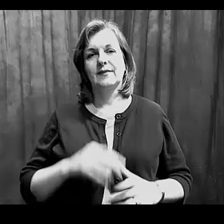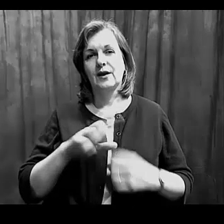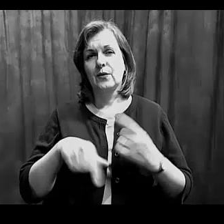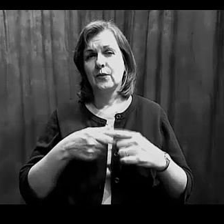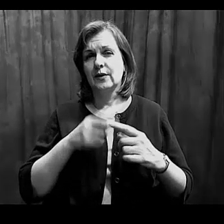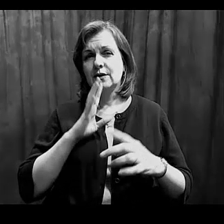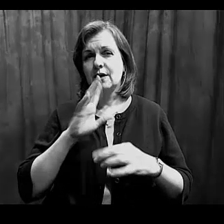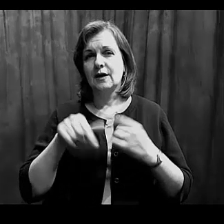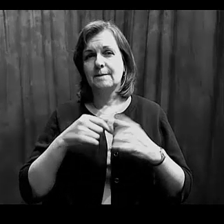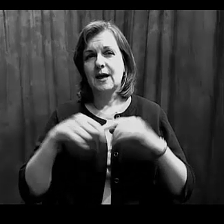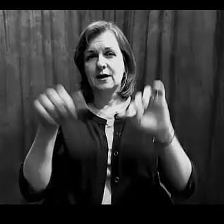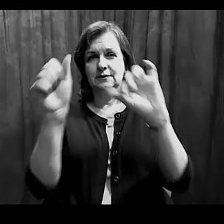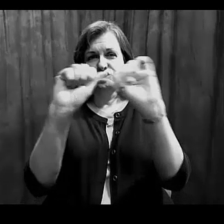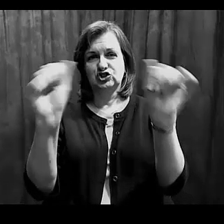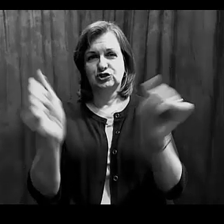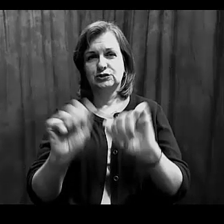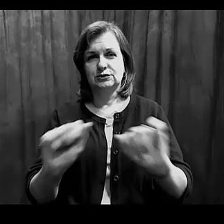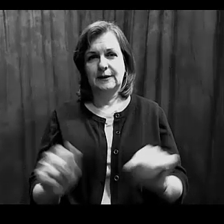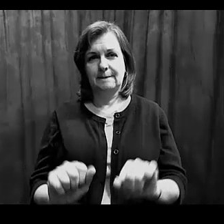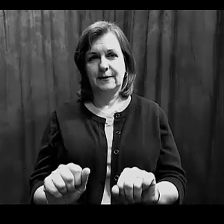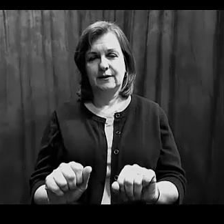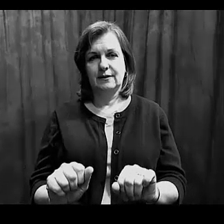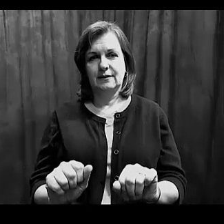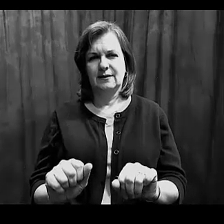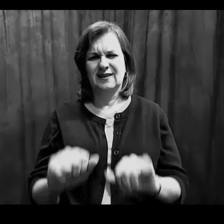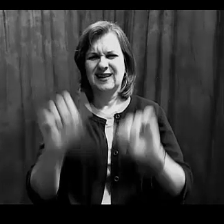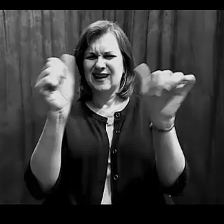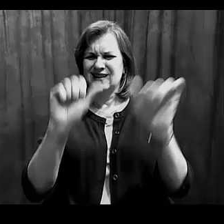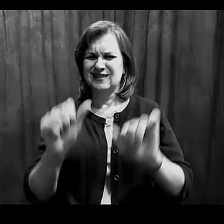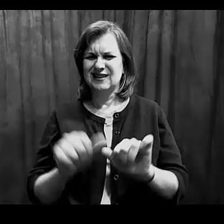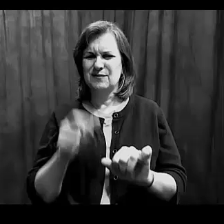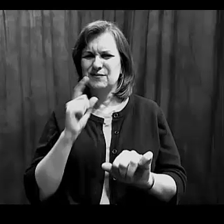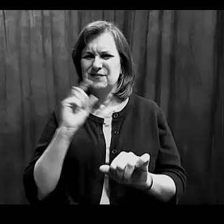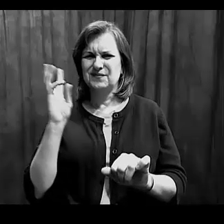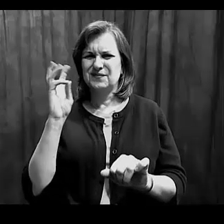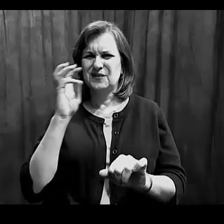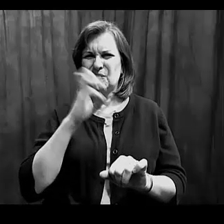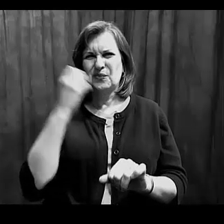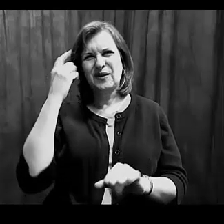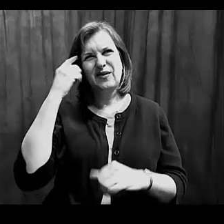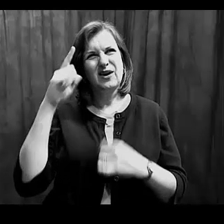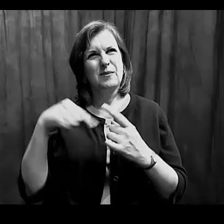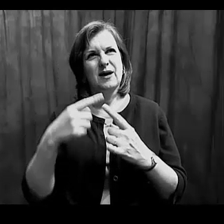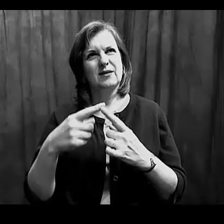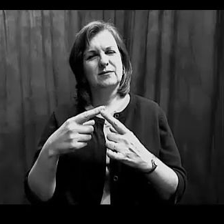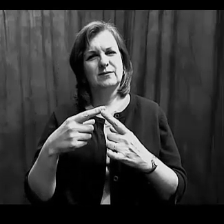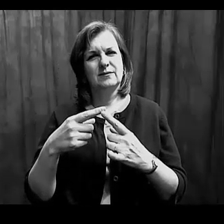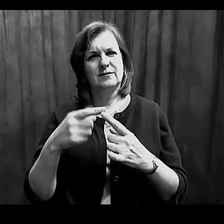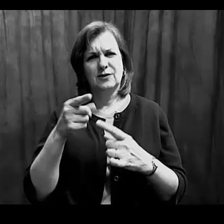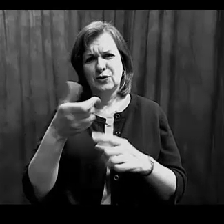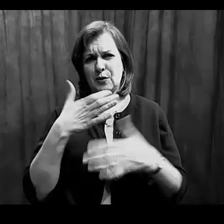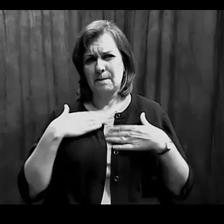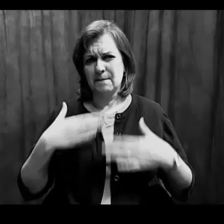When we talk about shape